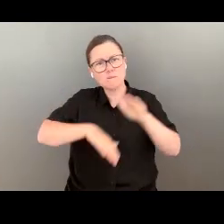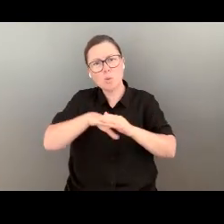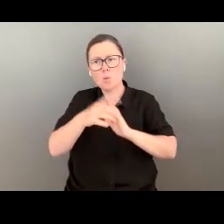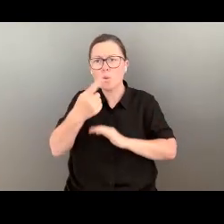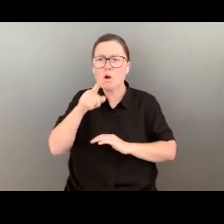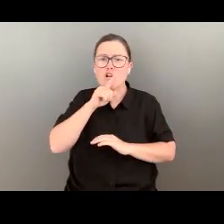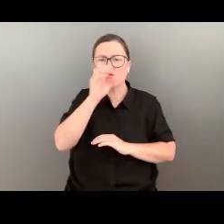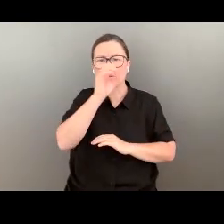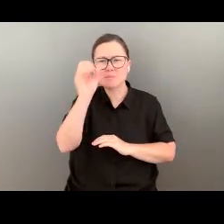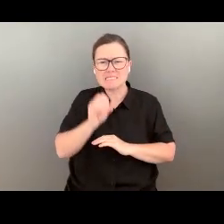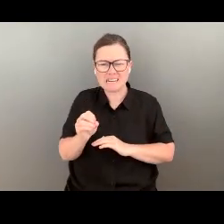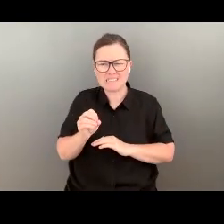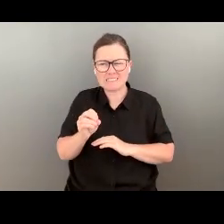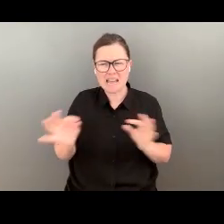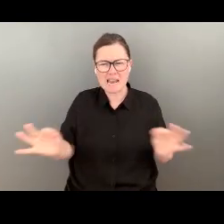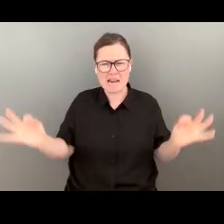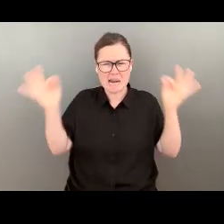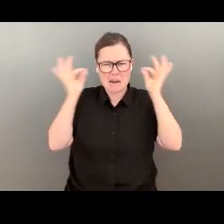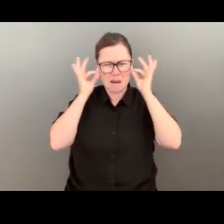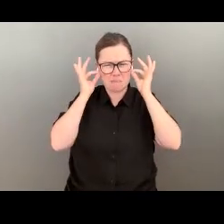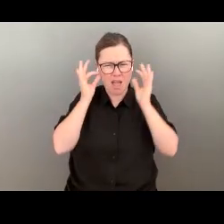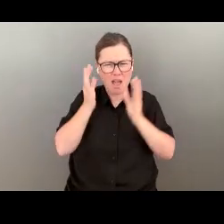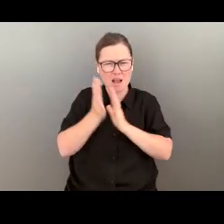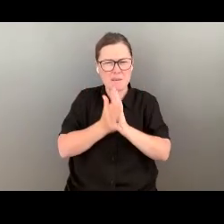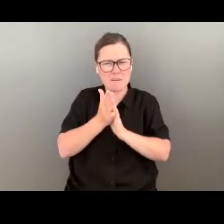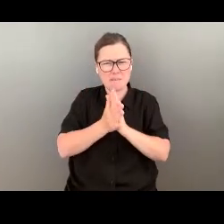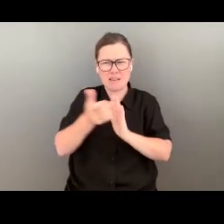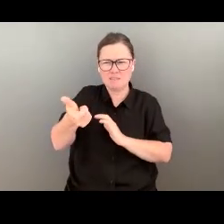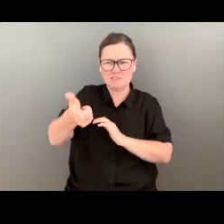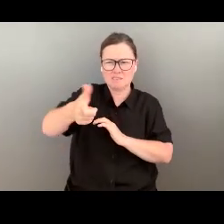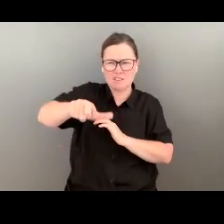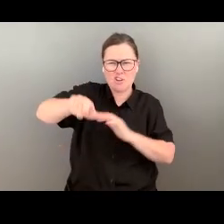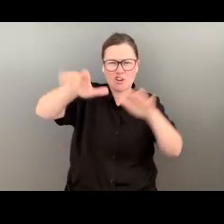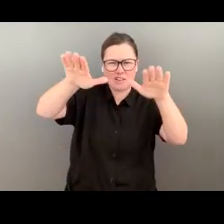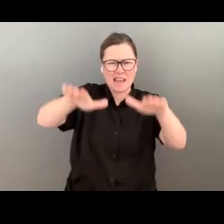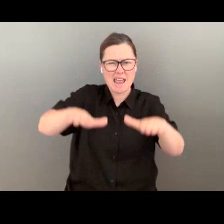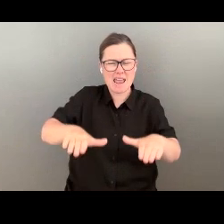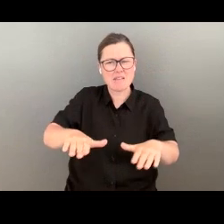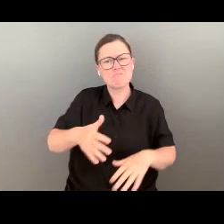And it was a bit of a journey, I guess, from that point, to find these particular earplugs to me.